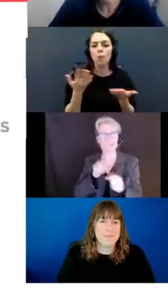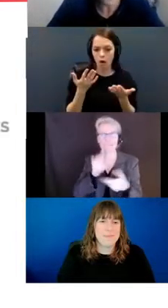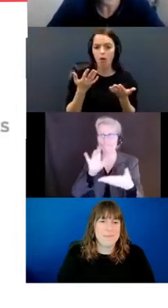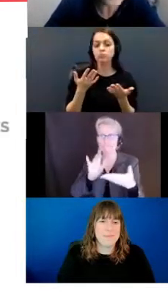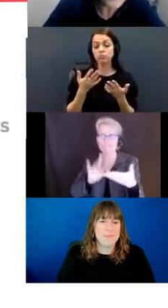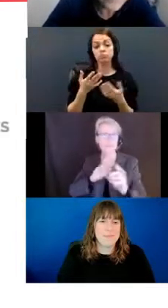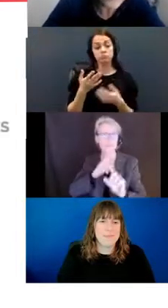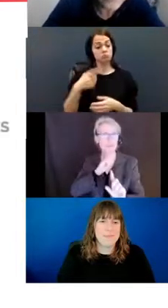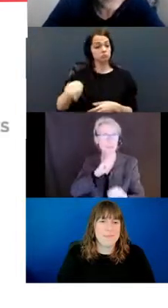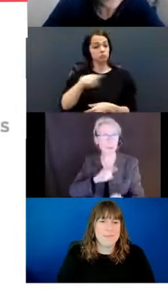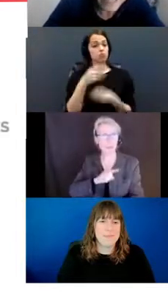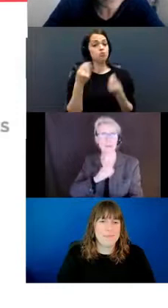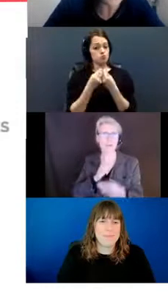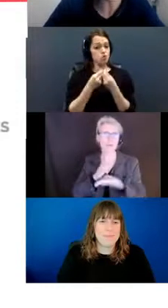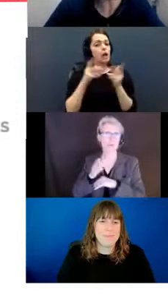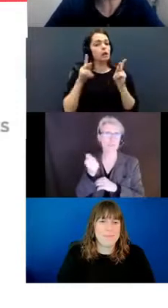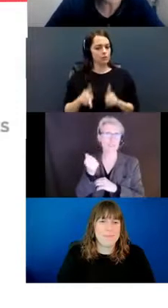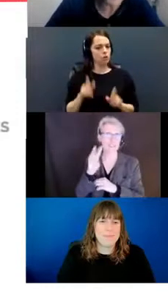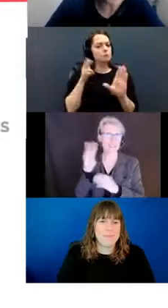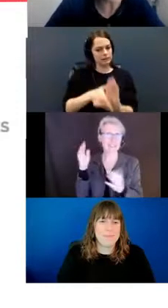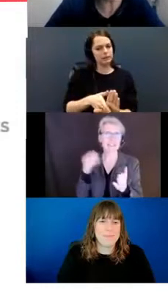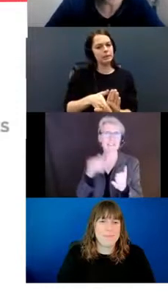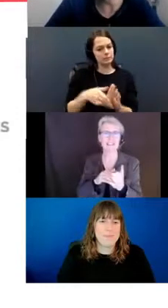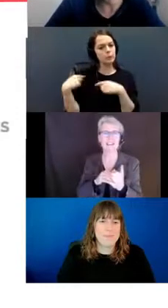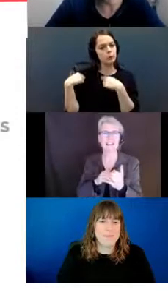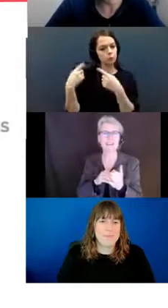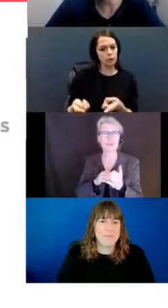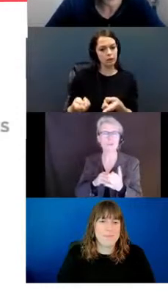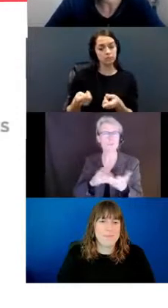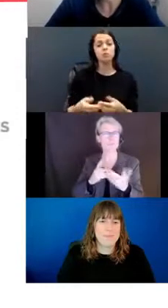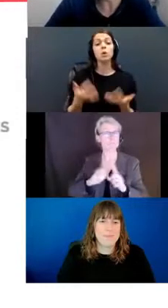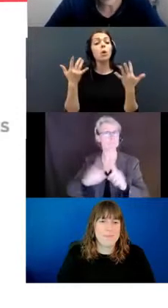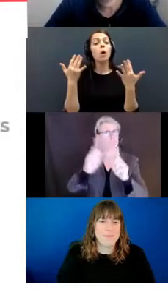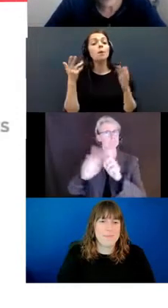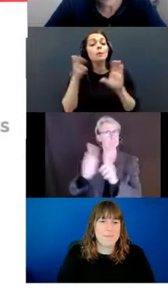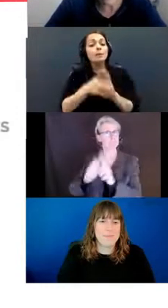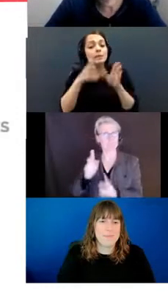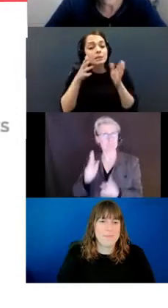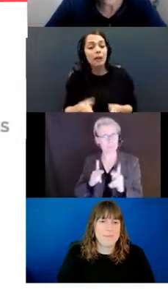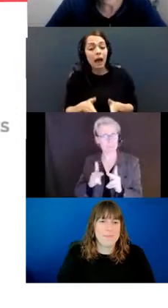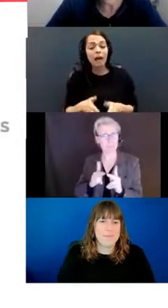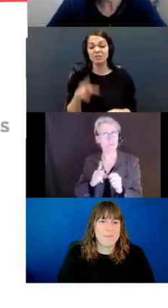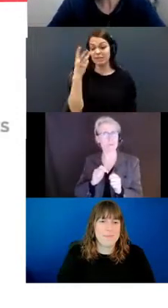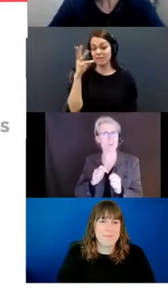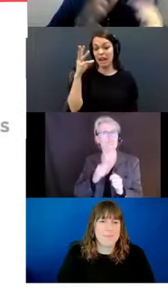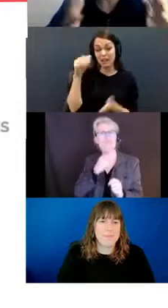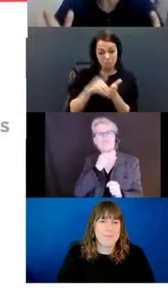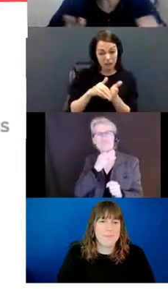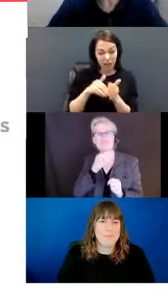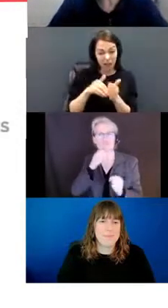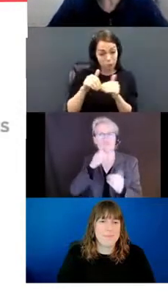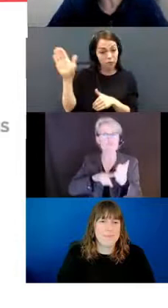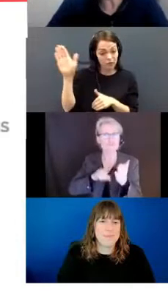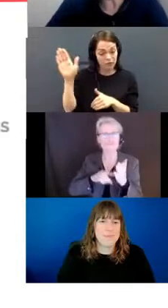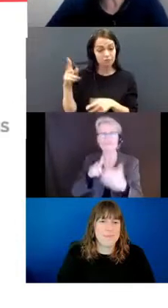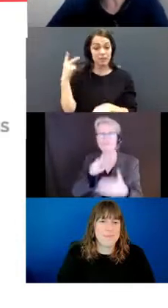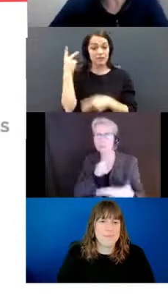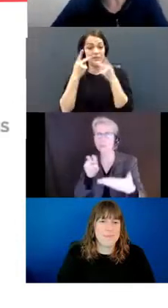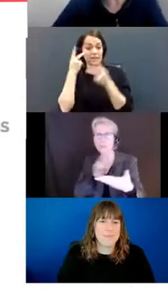more than 16 000 unique people have come to the platform and read at least some of the materials